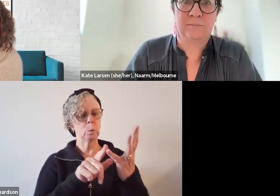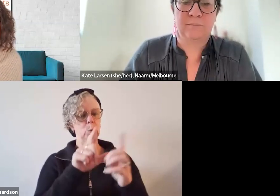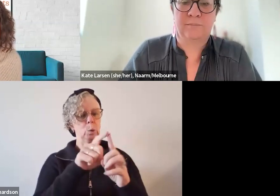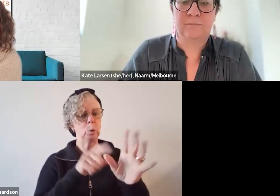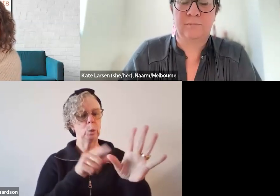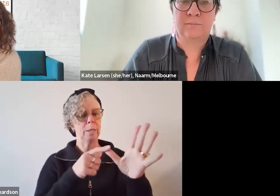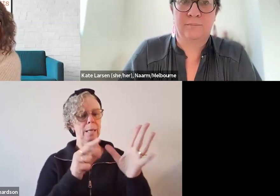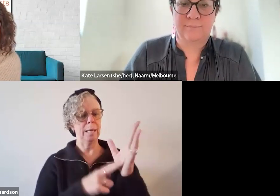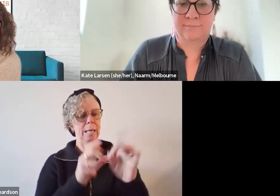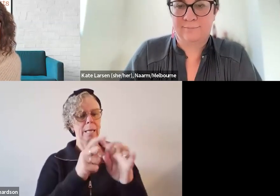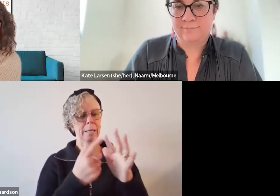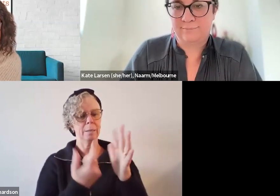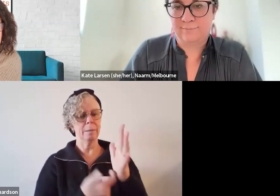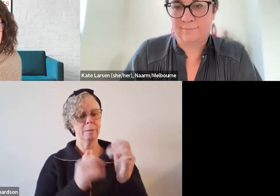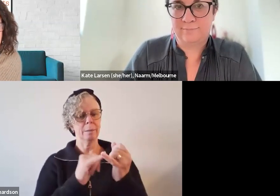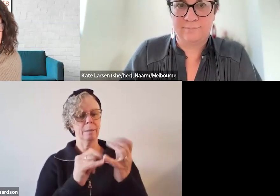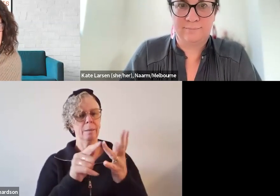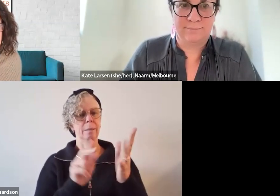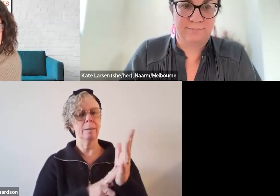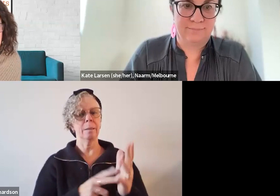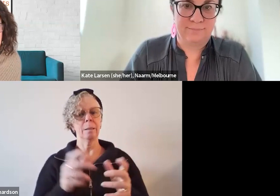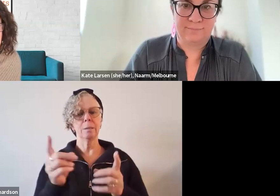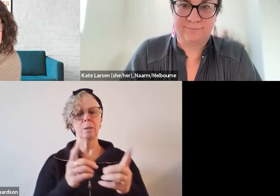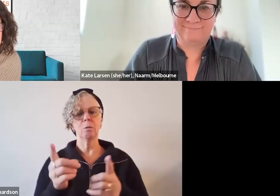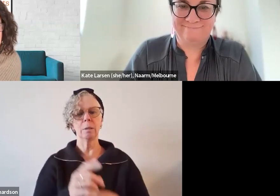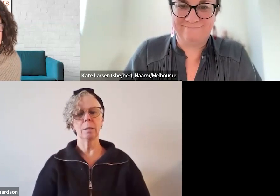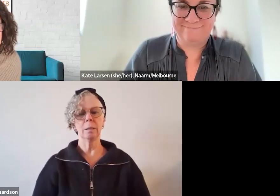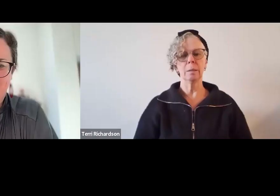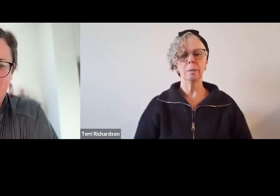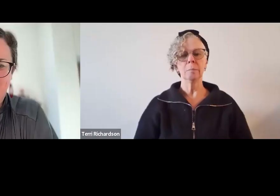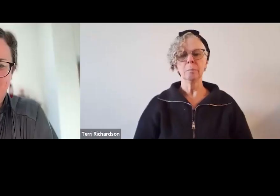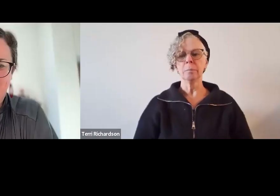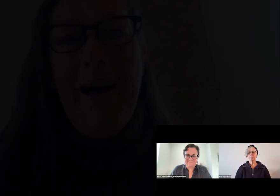So over to...